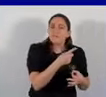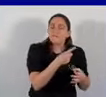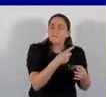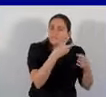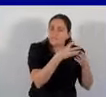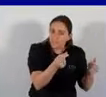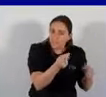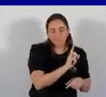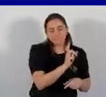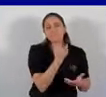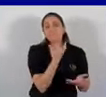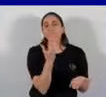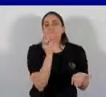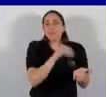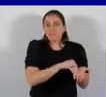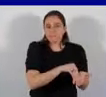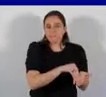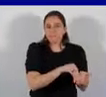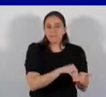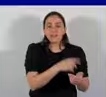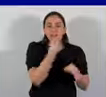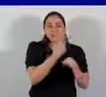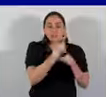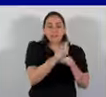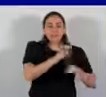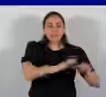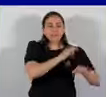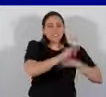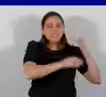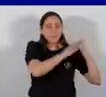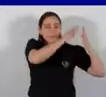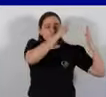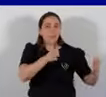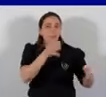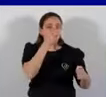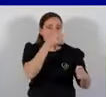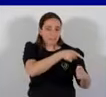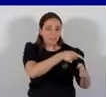But that didn't stay there In the first part of the 20th century